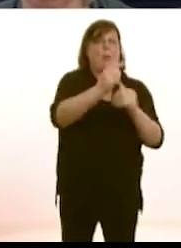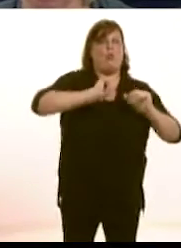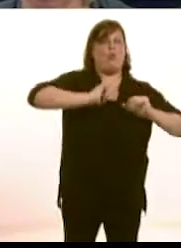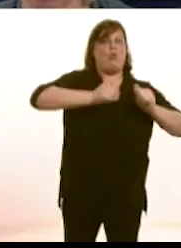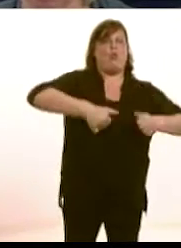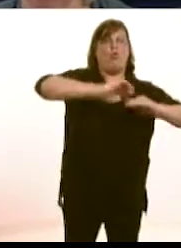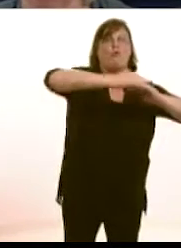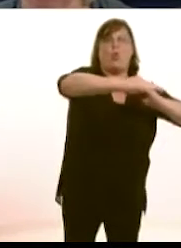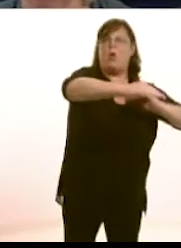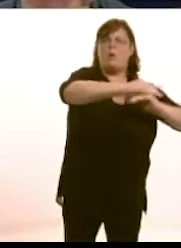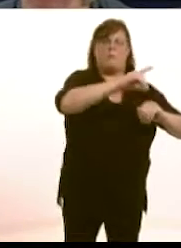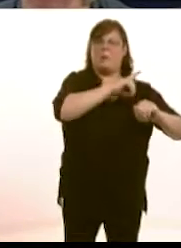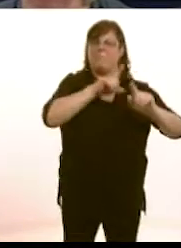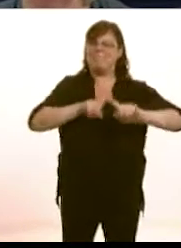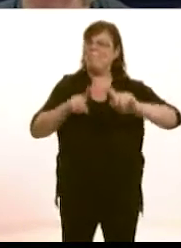model right throughout the country.